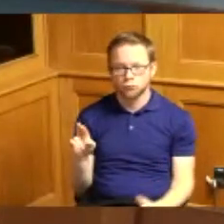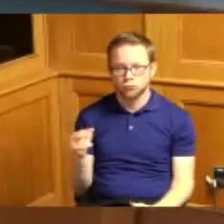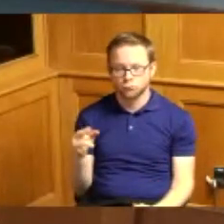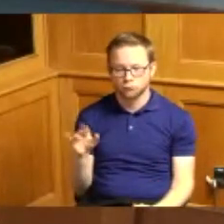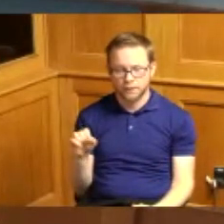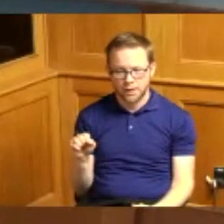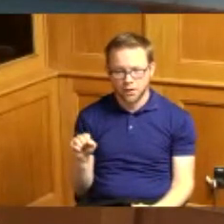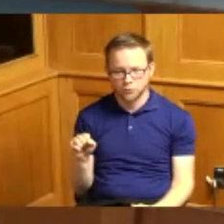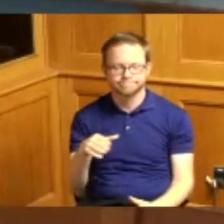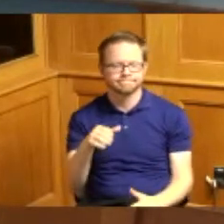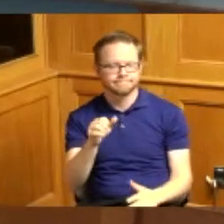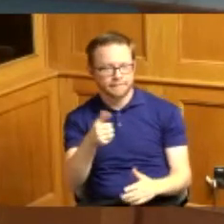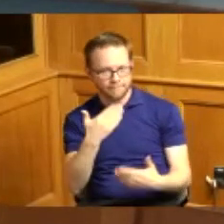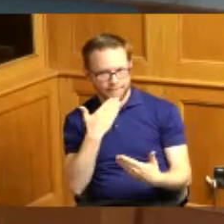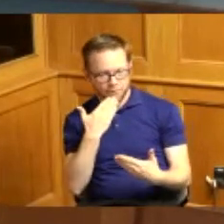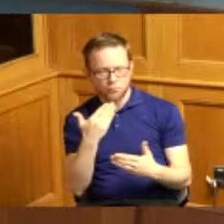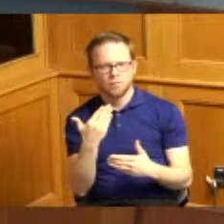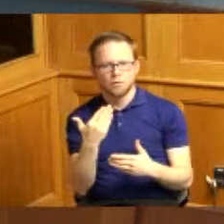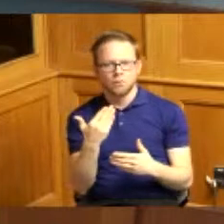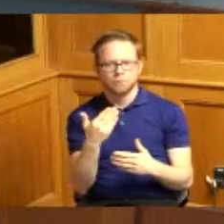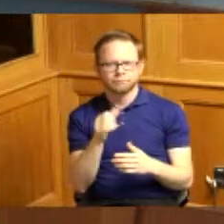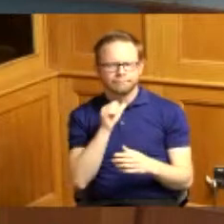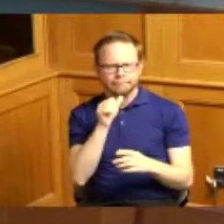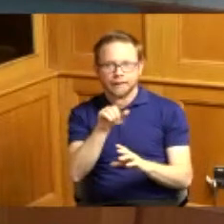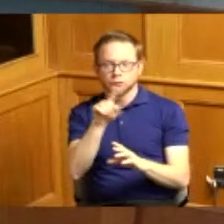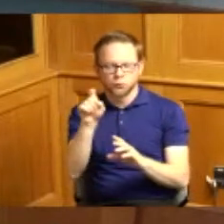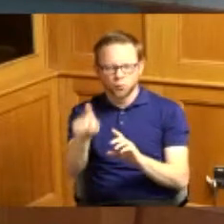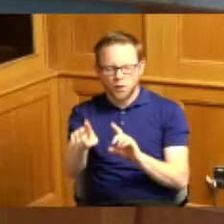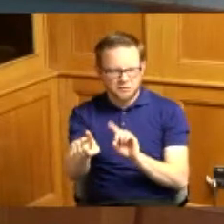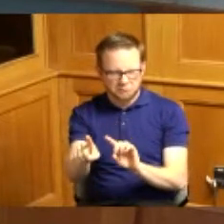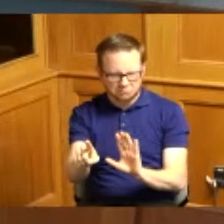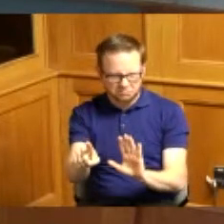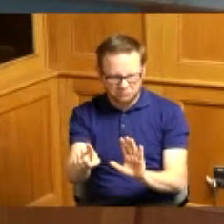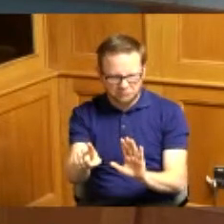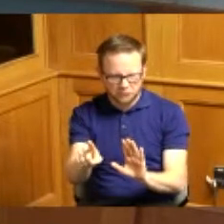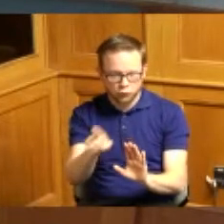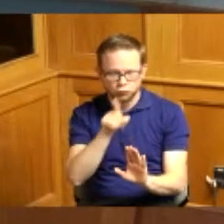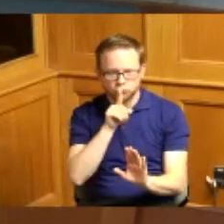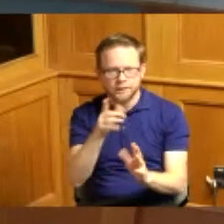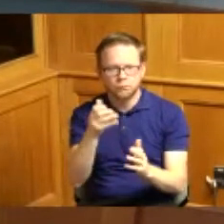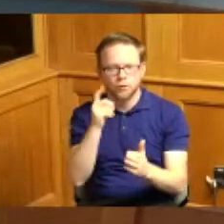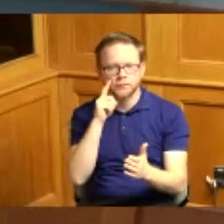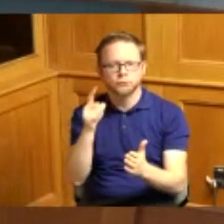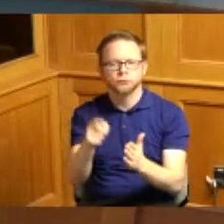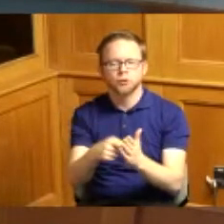yes thank you um I do have not a question so much is just I'm noting that and I know